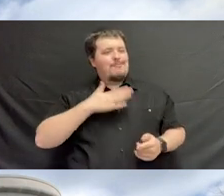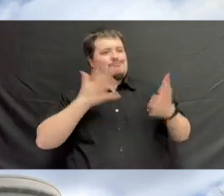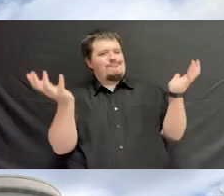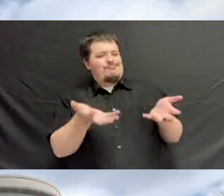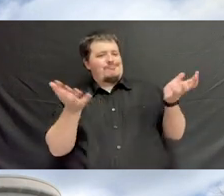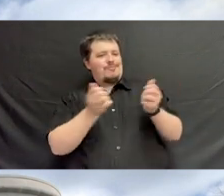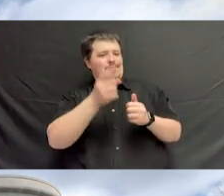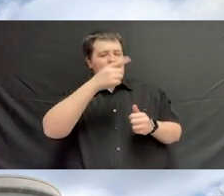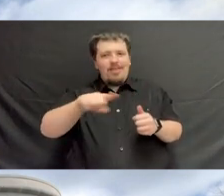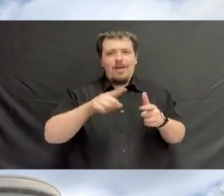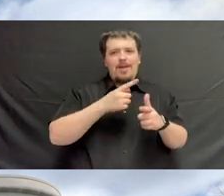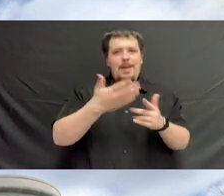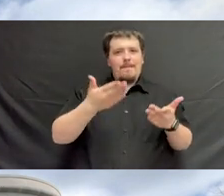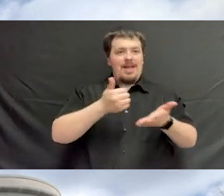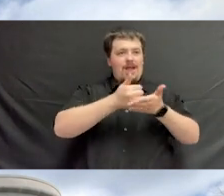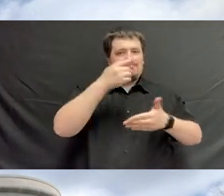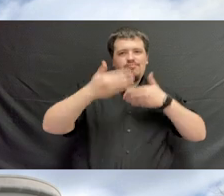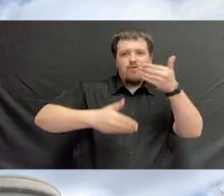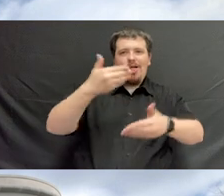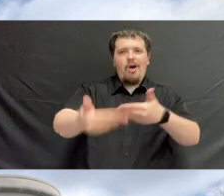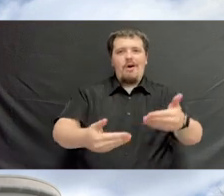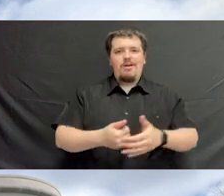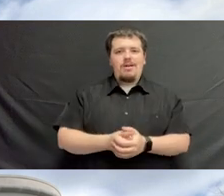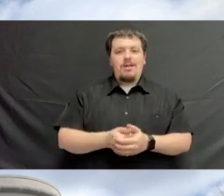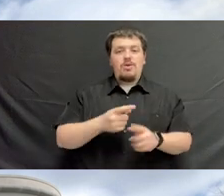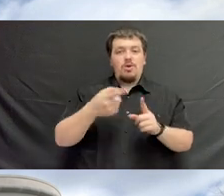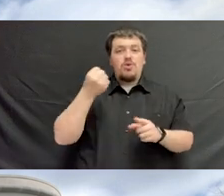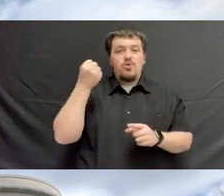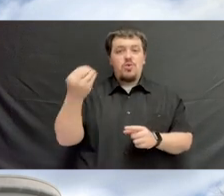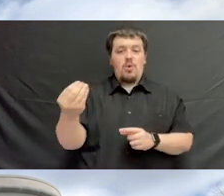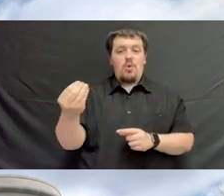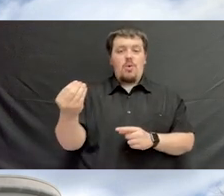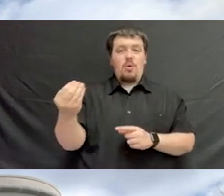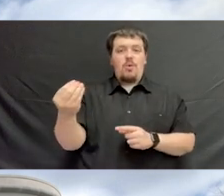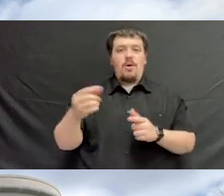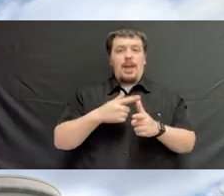and possibly help them move along. So from myself to all of you